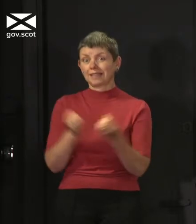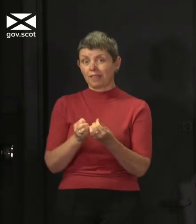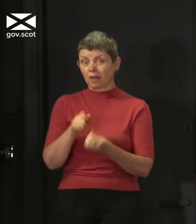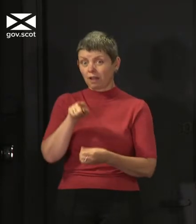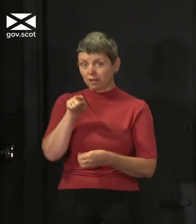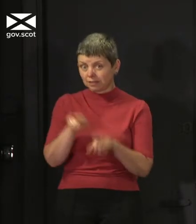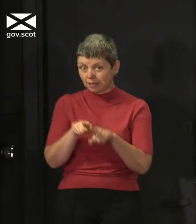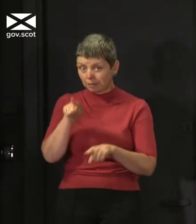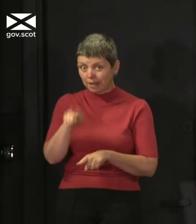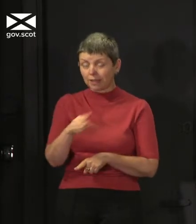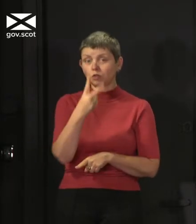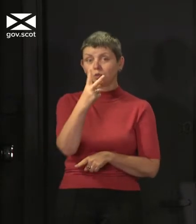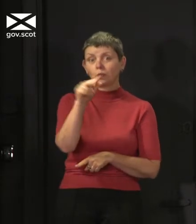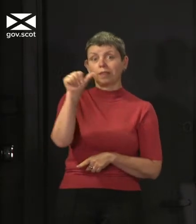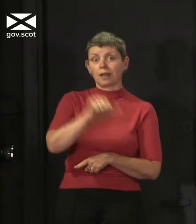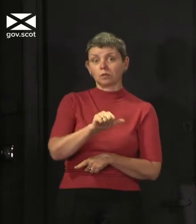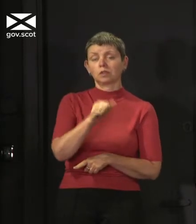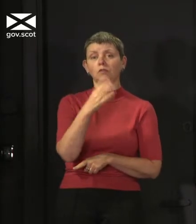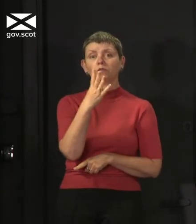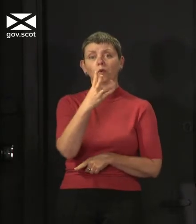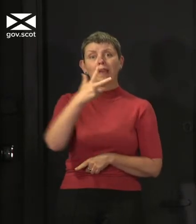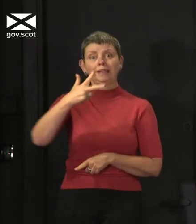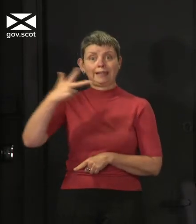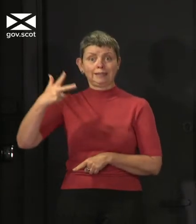that measurement, to 2488.